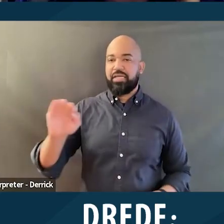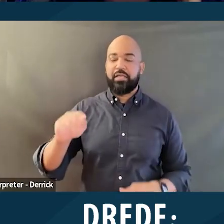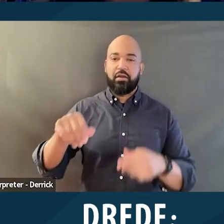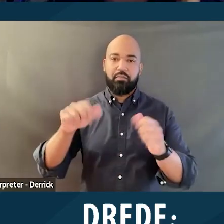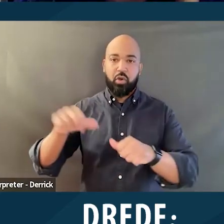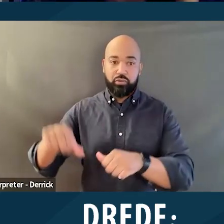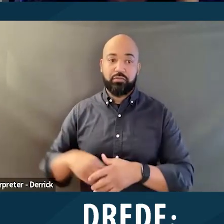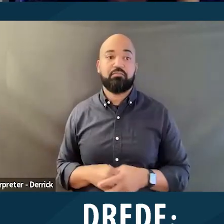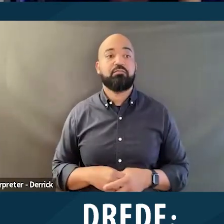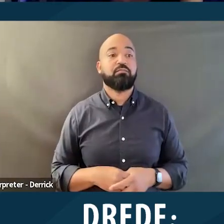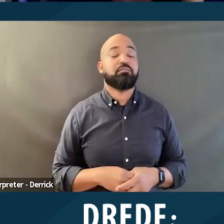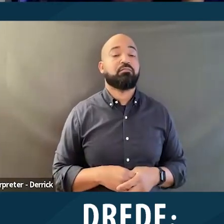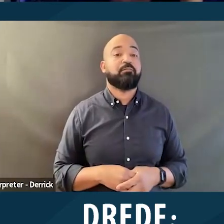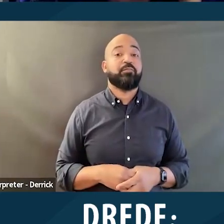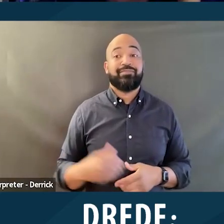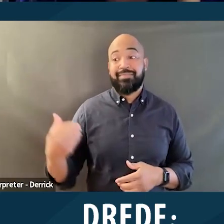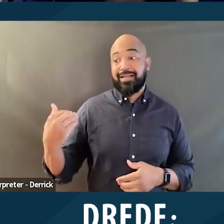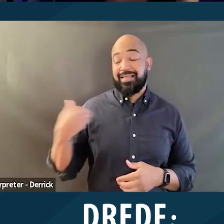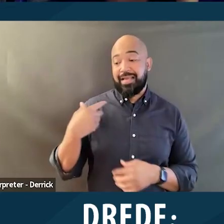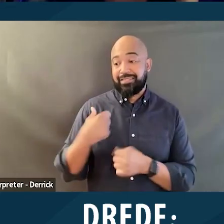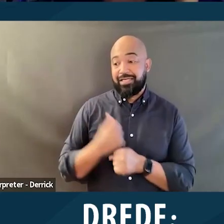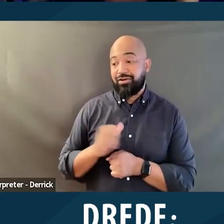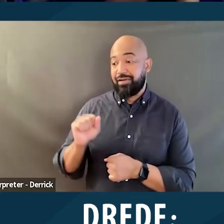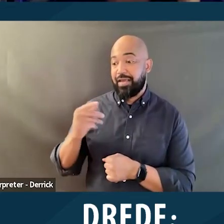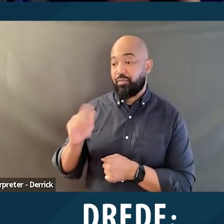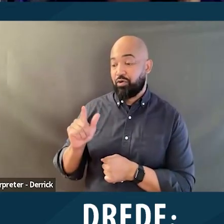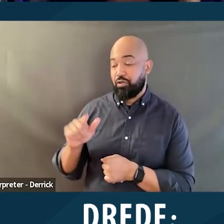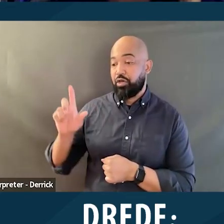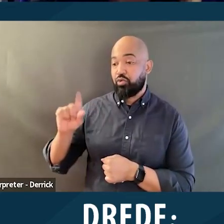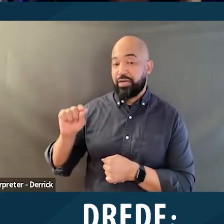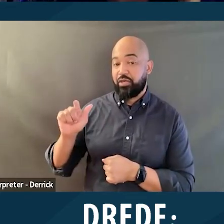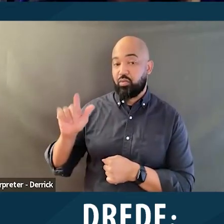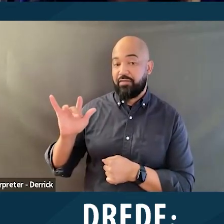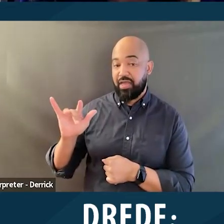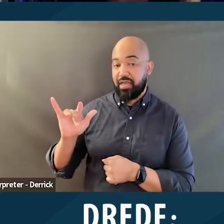protests. And thousands and thousands of social media posts.